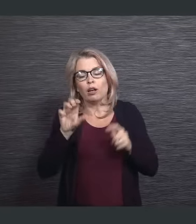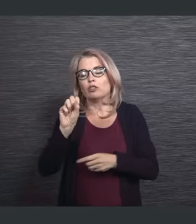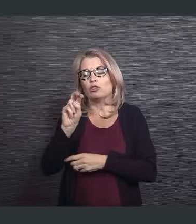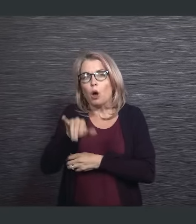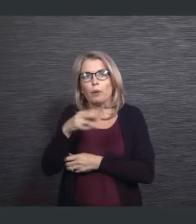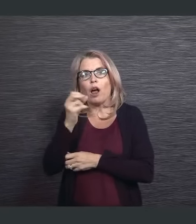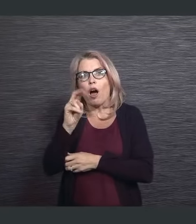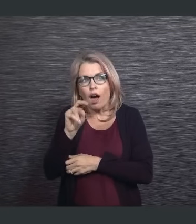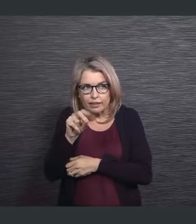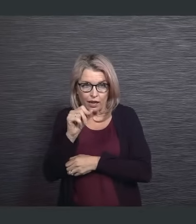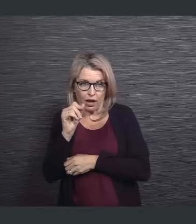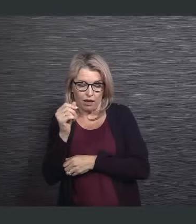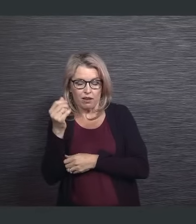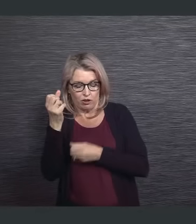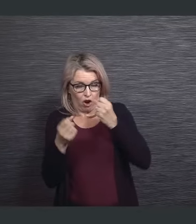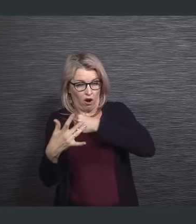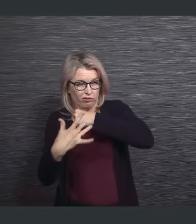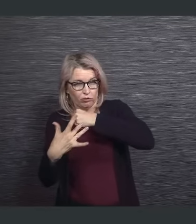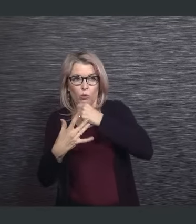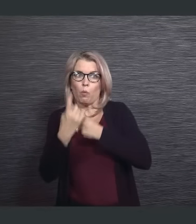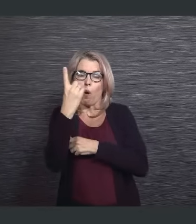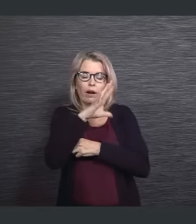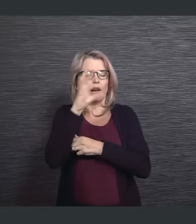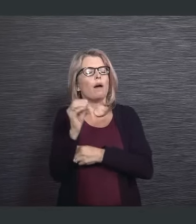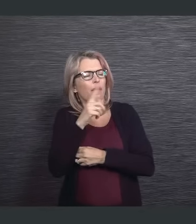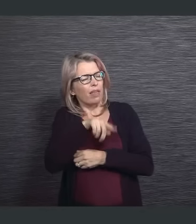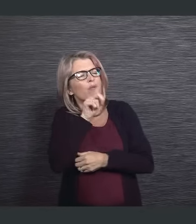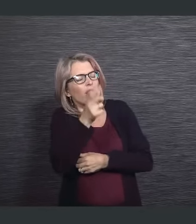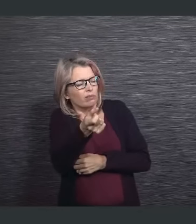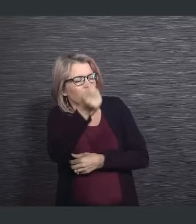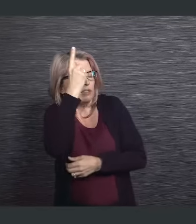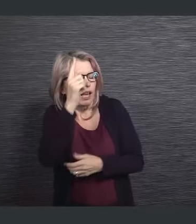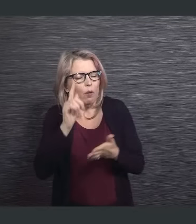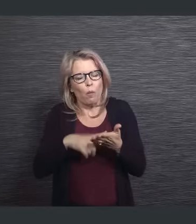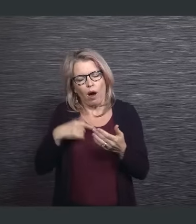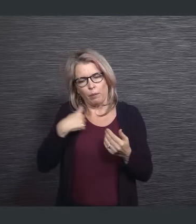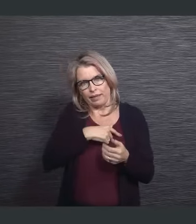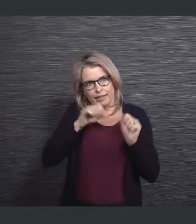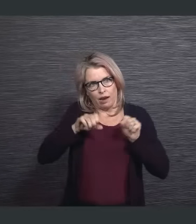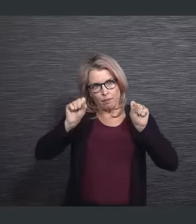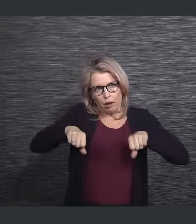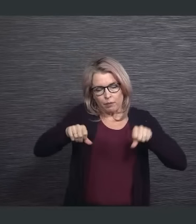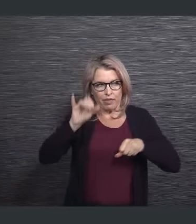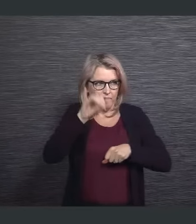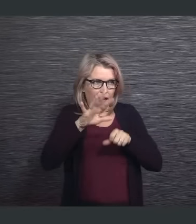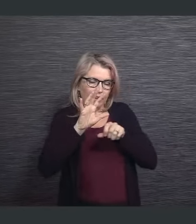is one of the companies that really understands the potential of this technology and can really